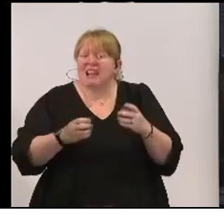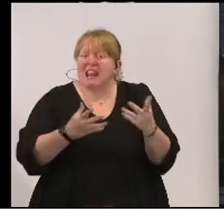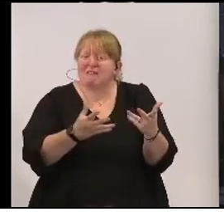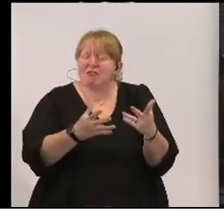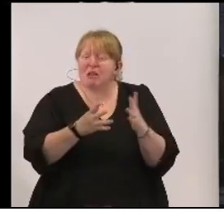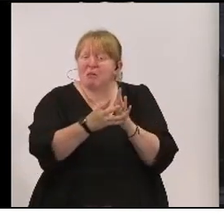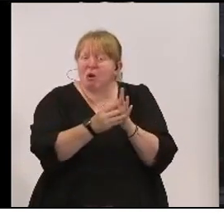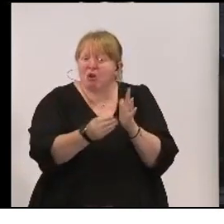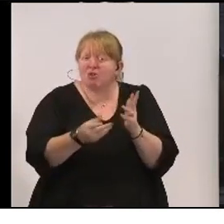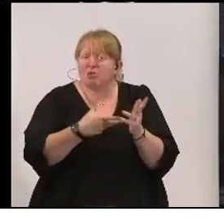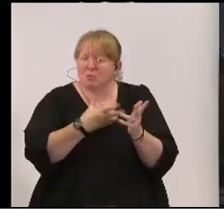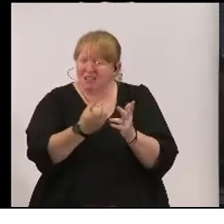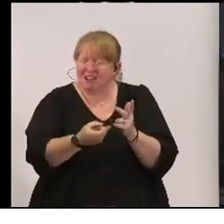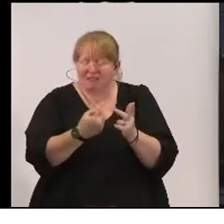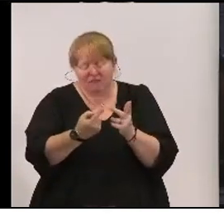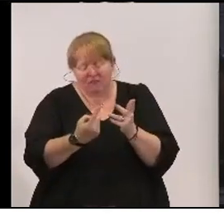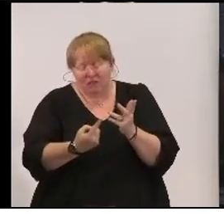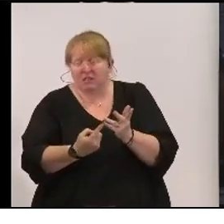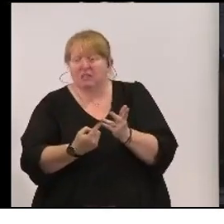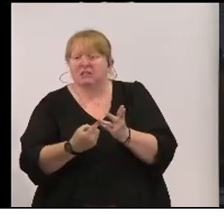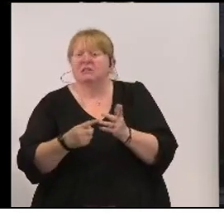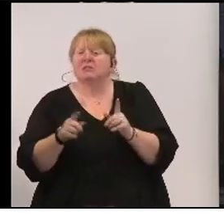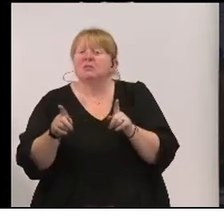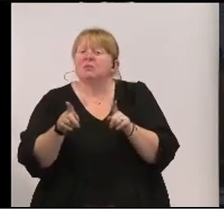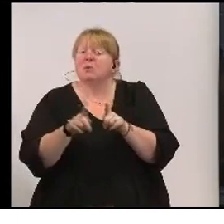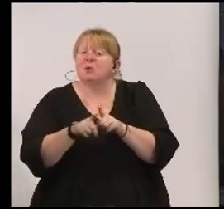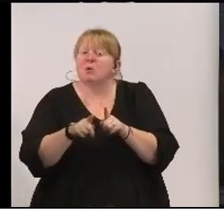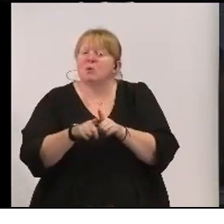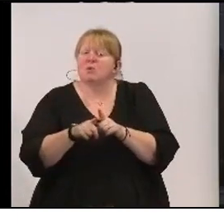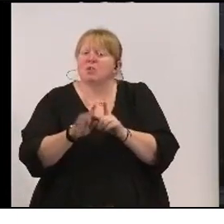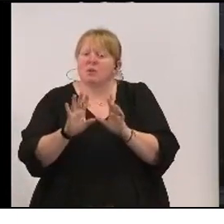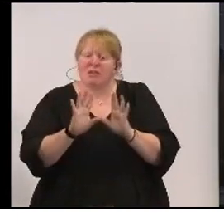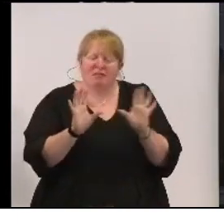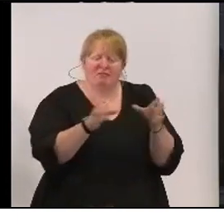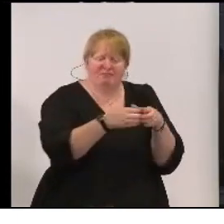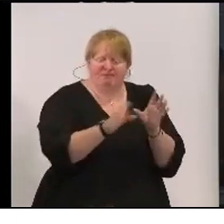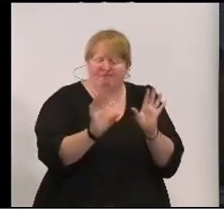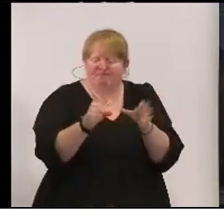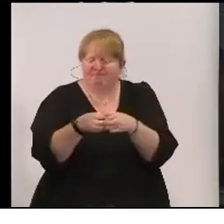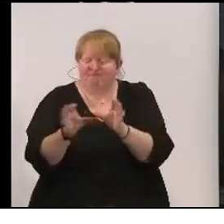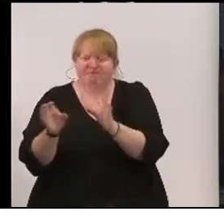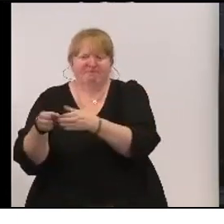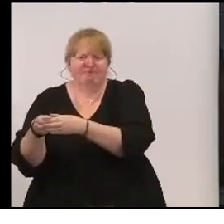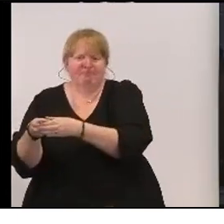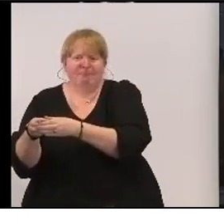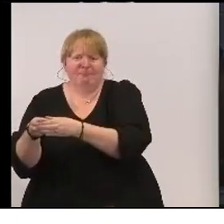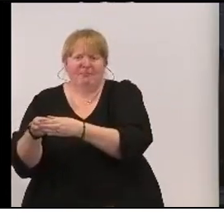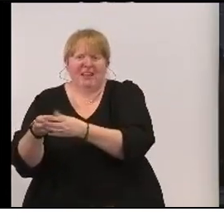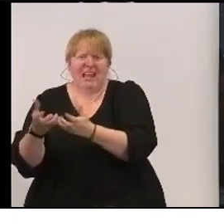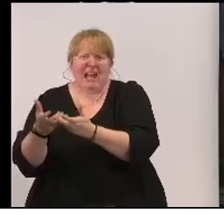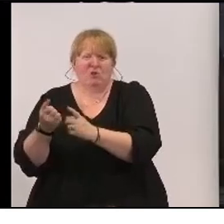and so on, they're also somewhat siloed and affecting change in that kind of environment.